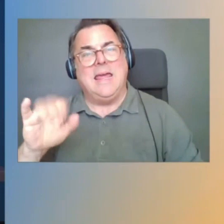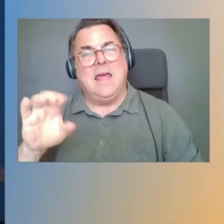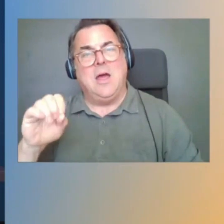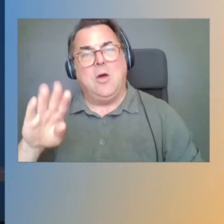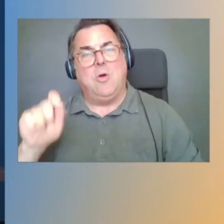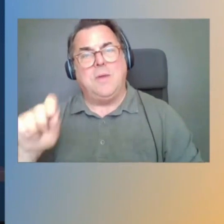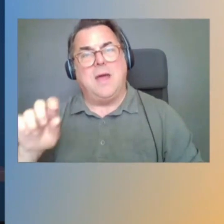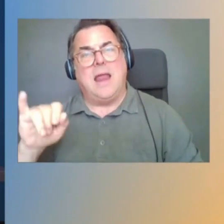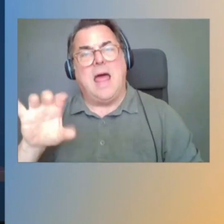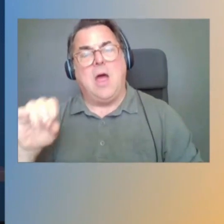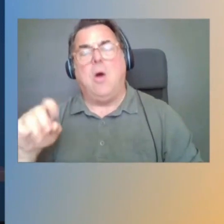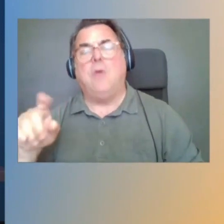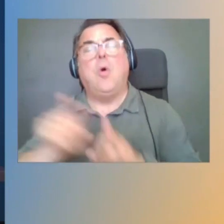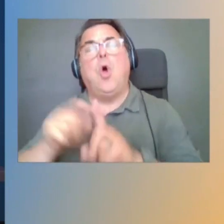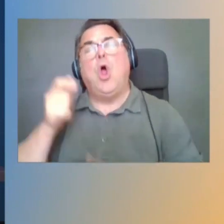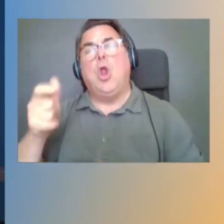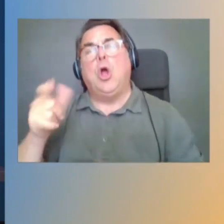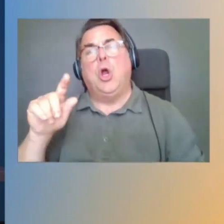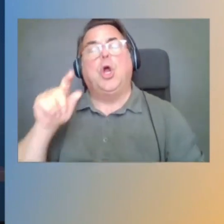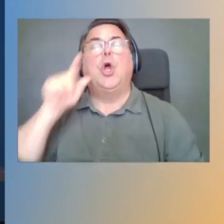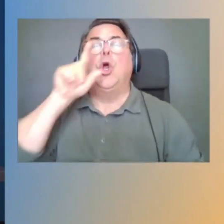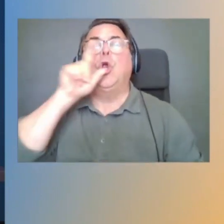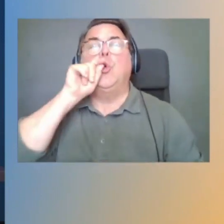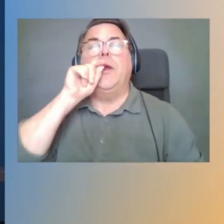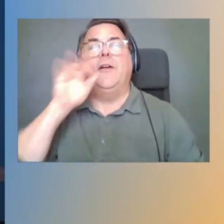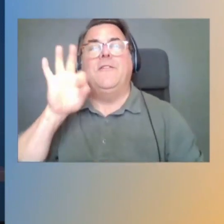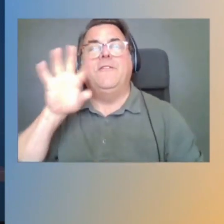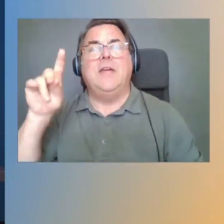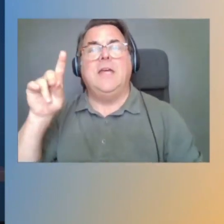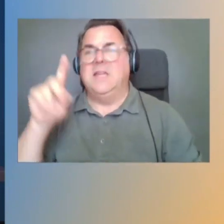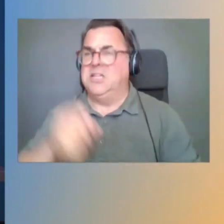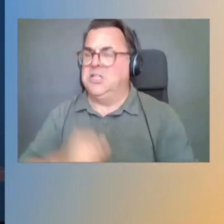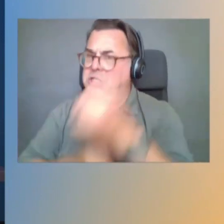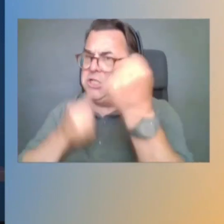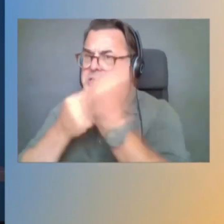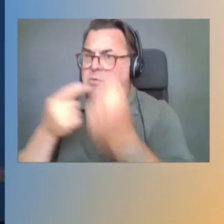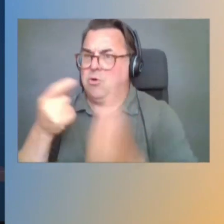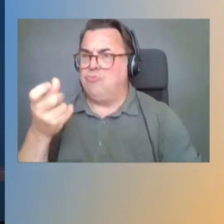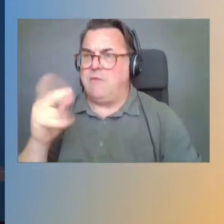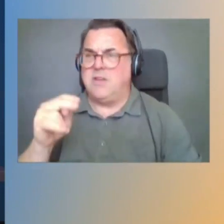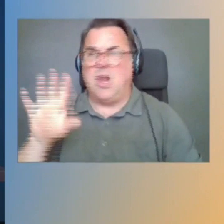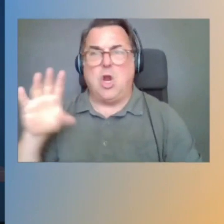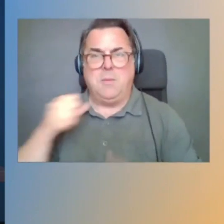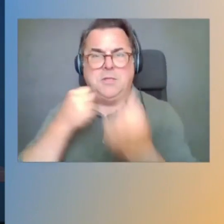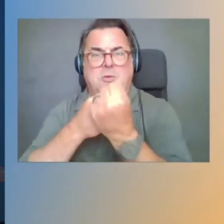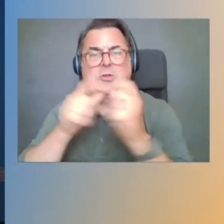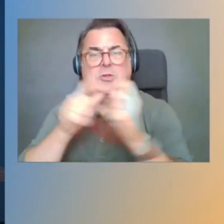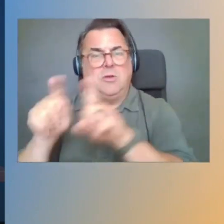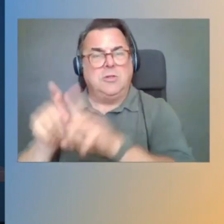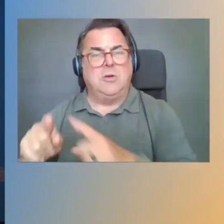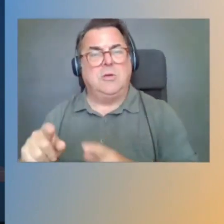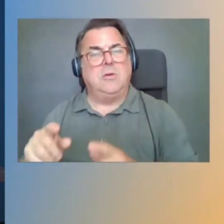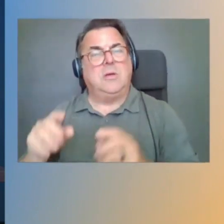where she's pretty heavily a supporter of Graviton, as is Honeycomb, and you can even get more of some of her personal experiences,